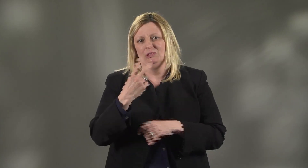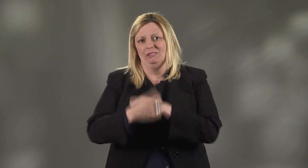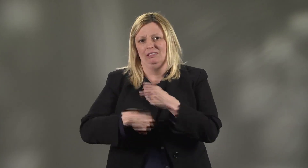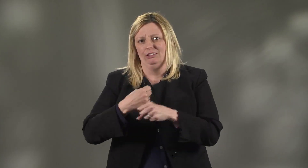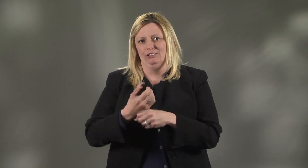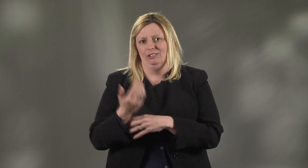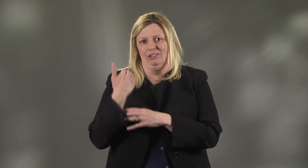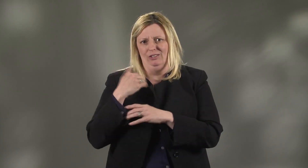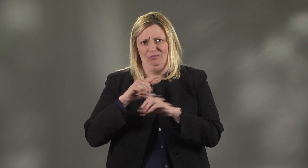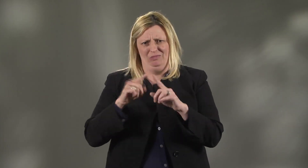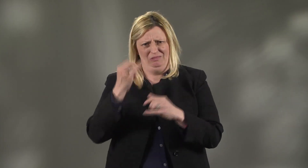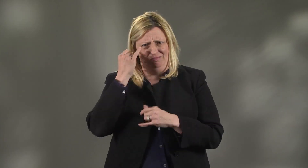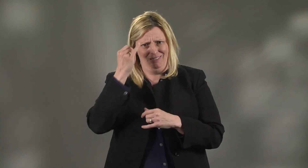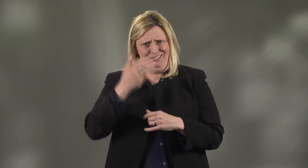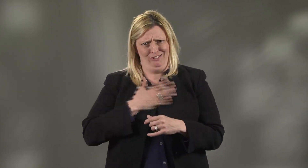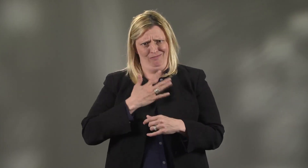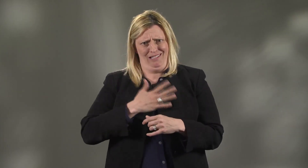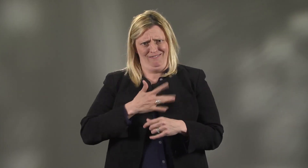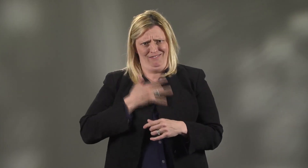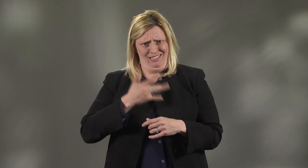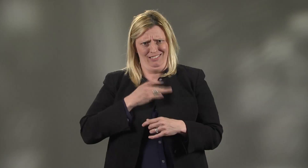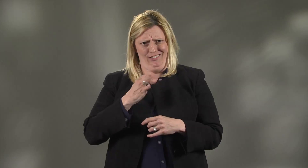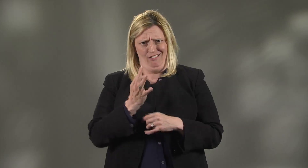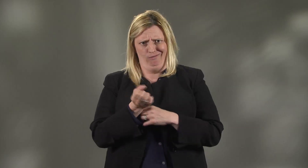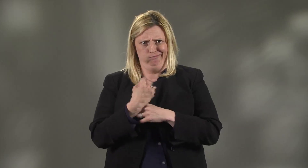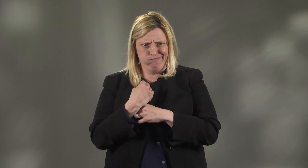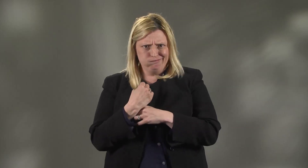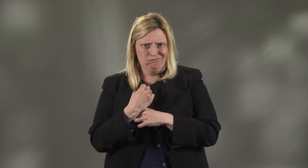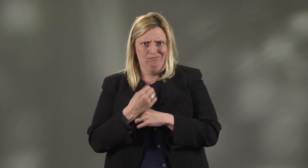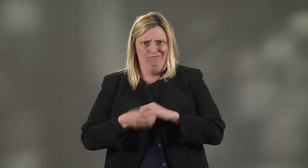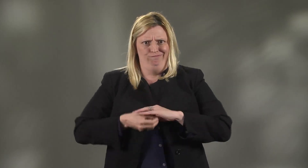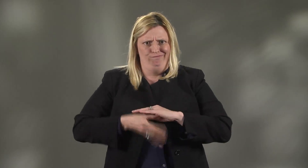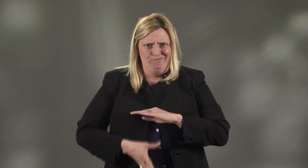This is about 12 years ago, but you can imagine the defeat that I felt.